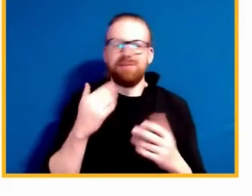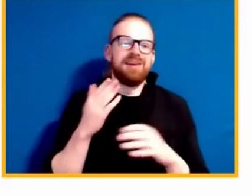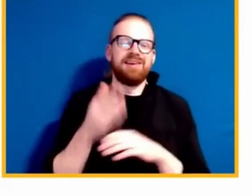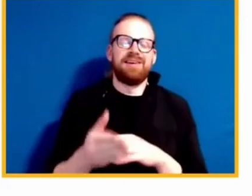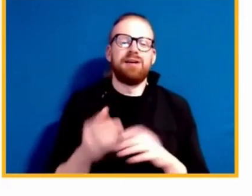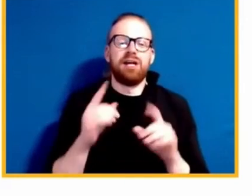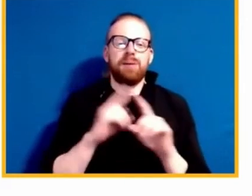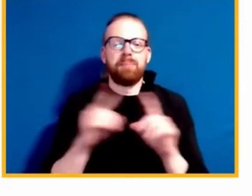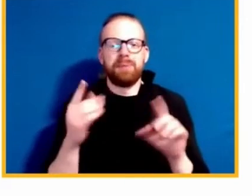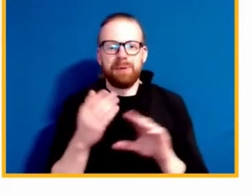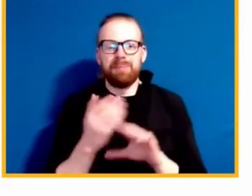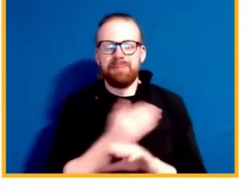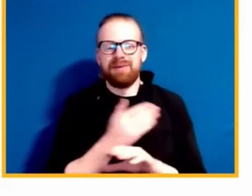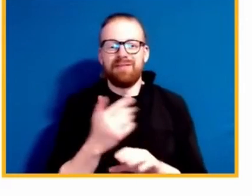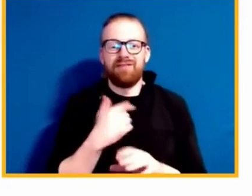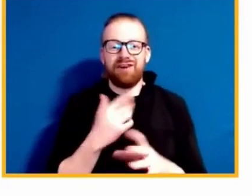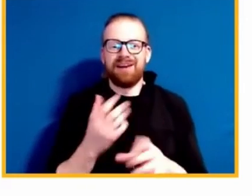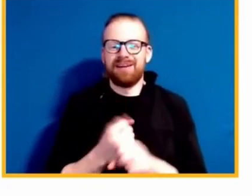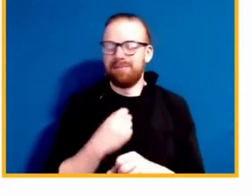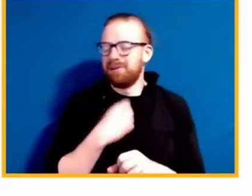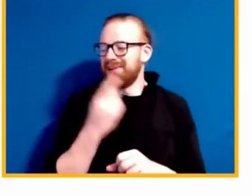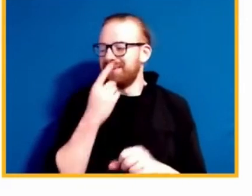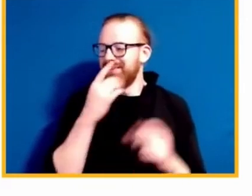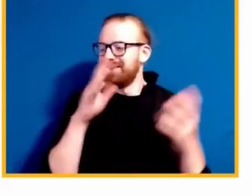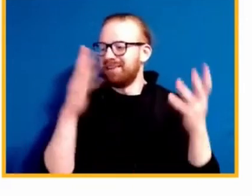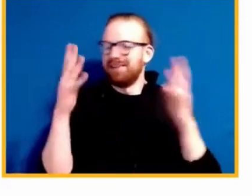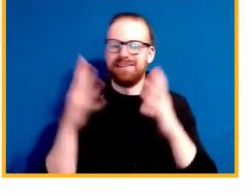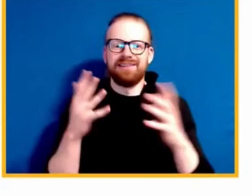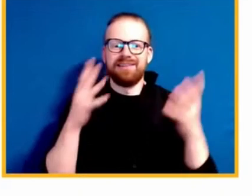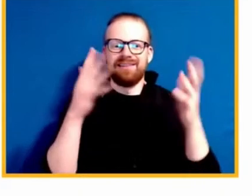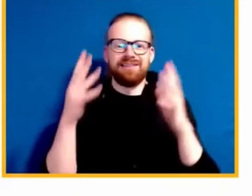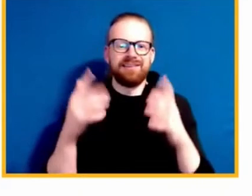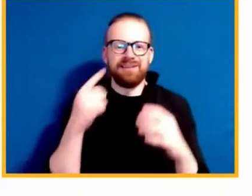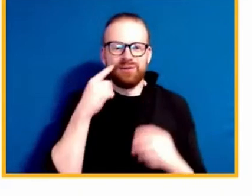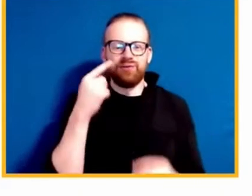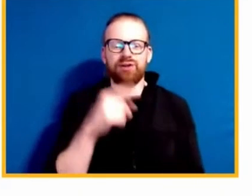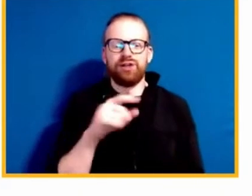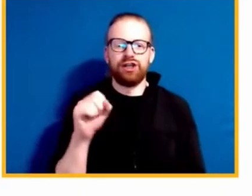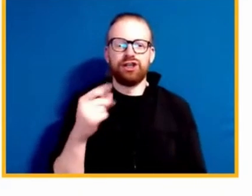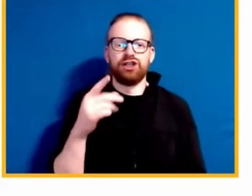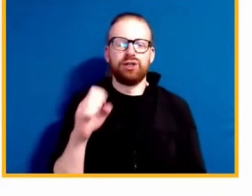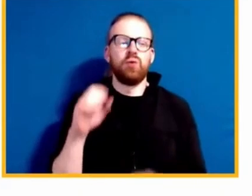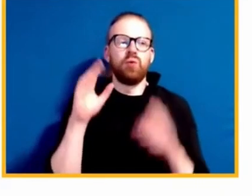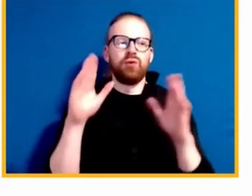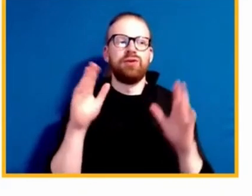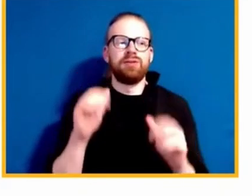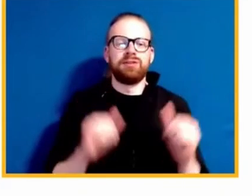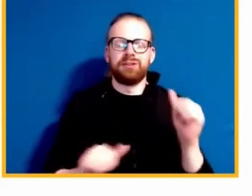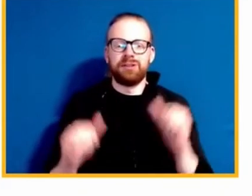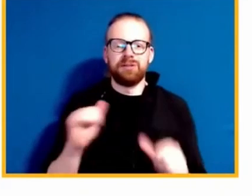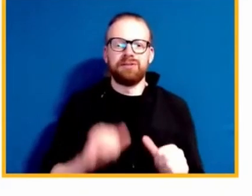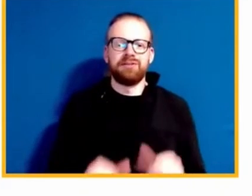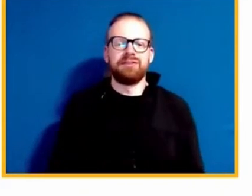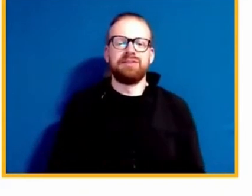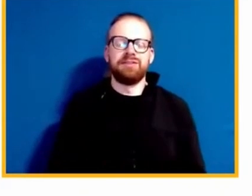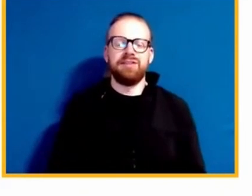But before I get my dinner, everybody, a round of applause once again for Shayde, and that wonderful performance! All right,